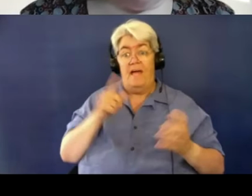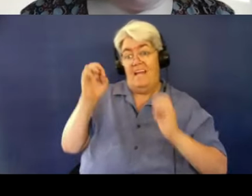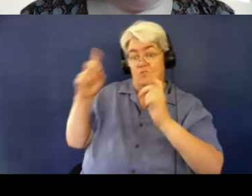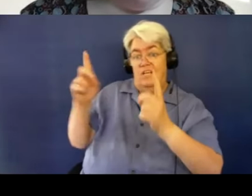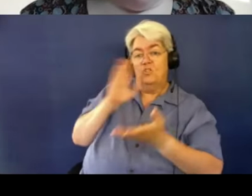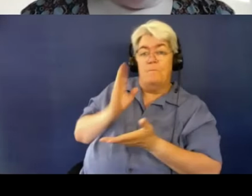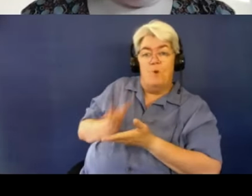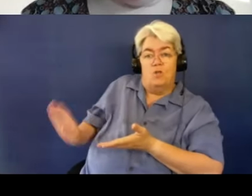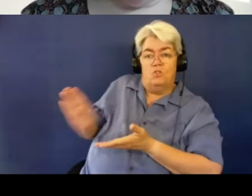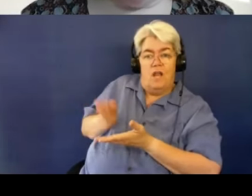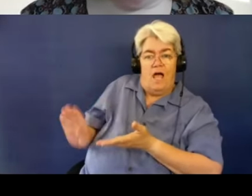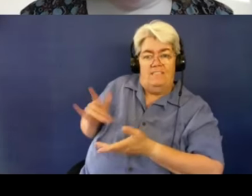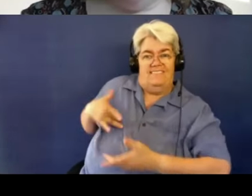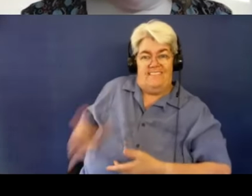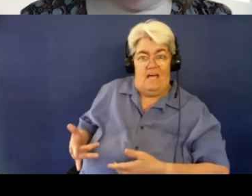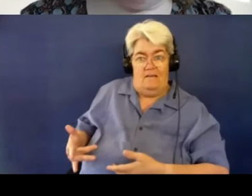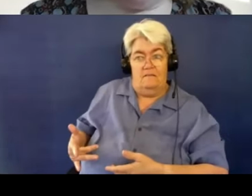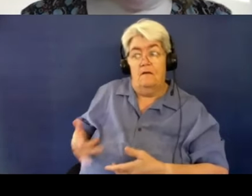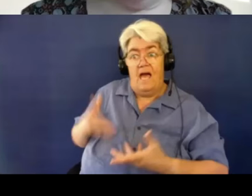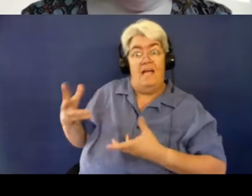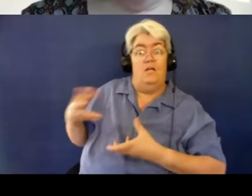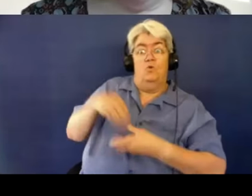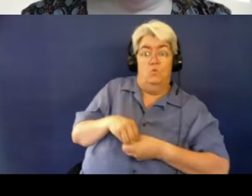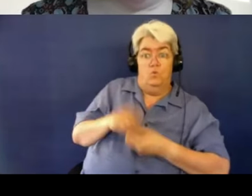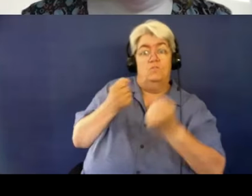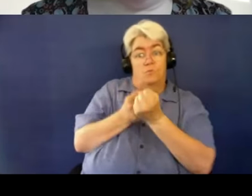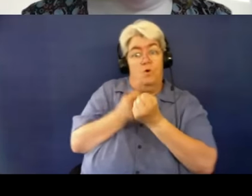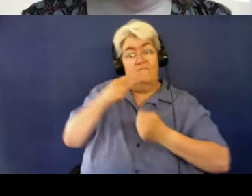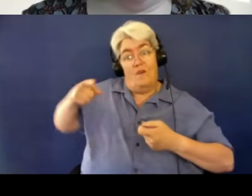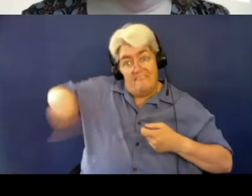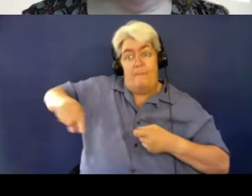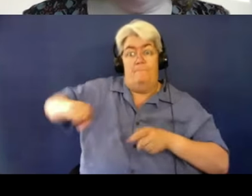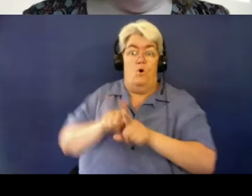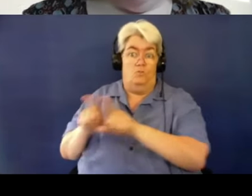And be sure to include that information in your presentation.